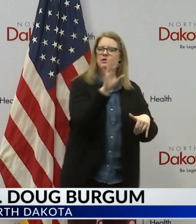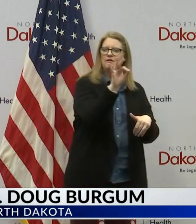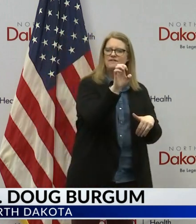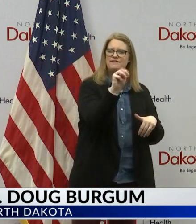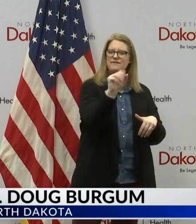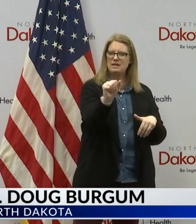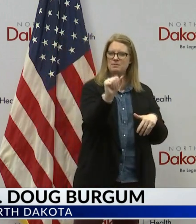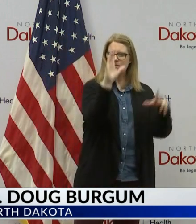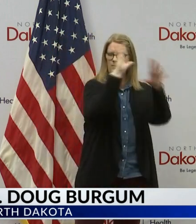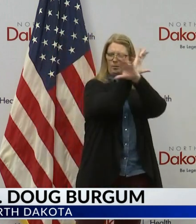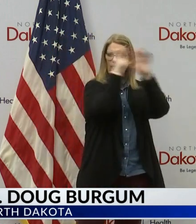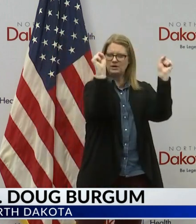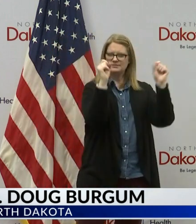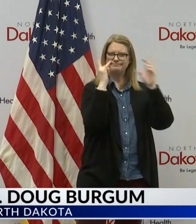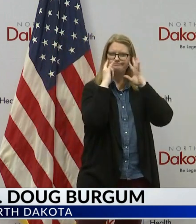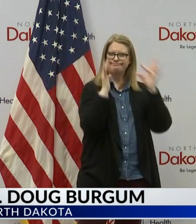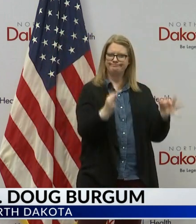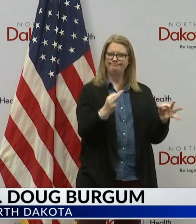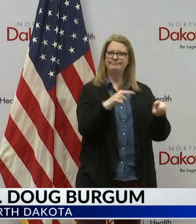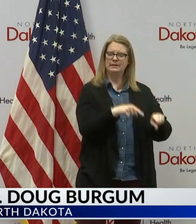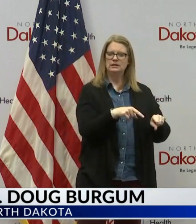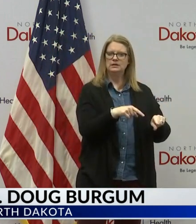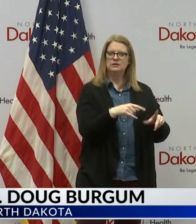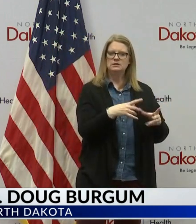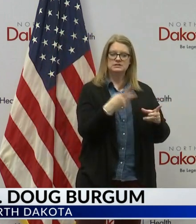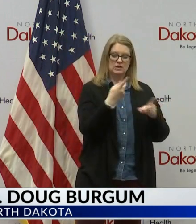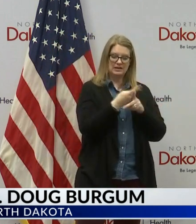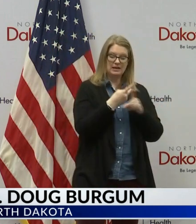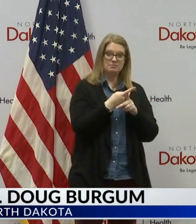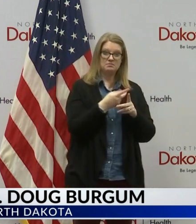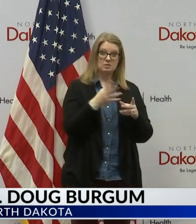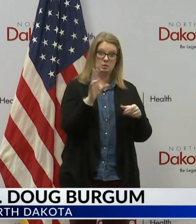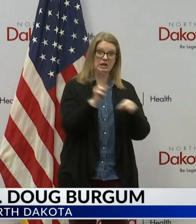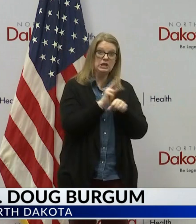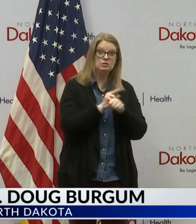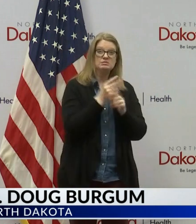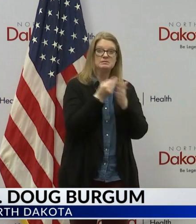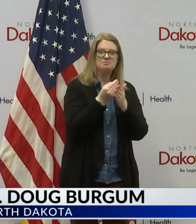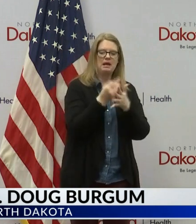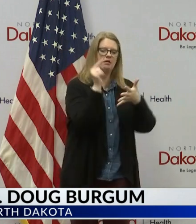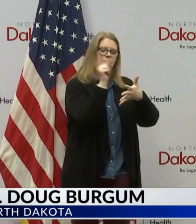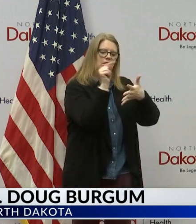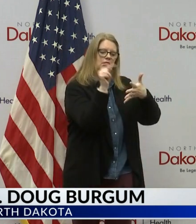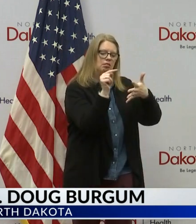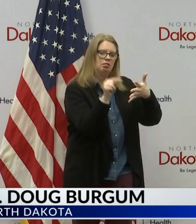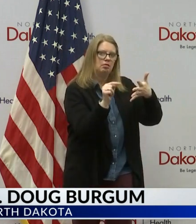EXPENSES RELATED TO THE COVID-19 EMERGENCY. MUCH THE SAME WAY WHEN WE HAVE A FEMA PRESIDENTIAL DECLARATION